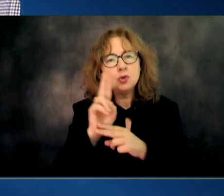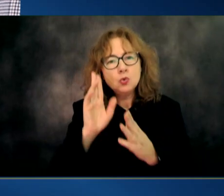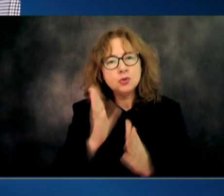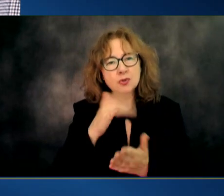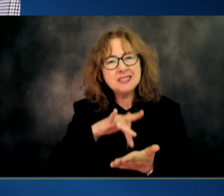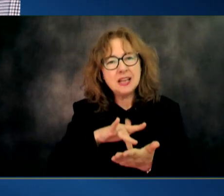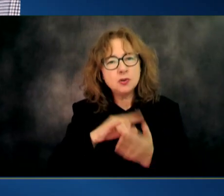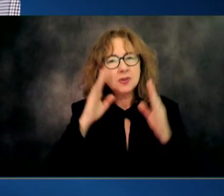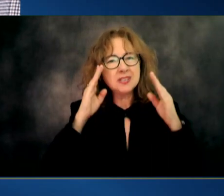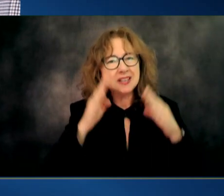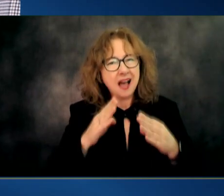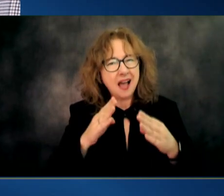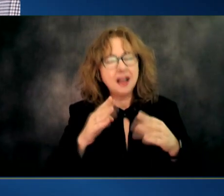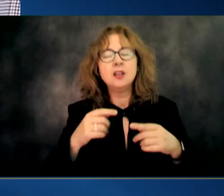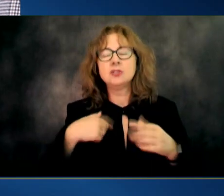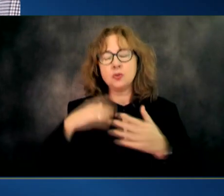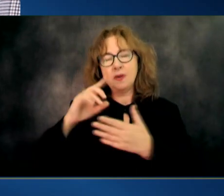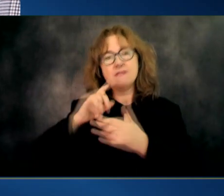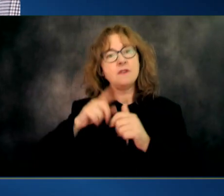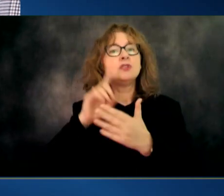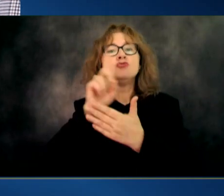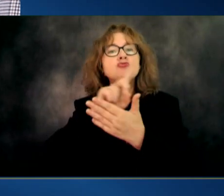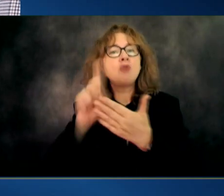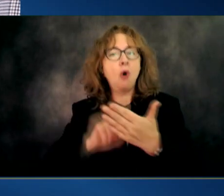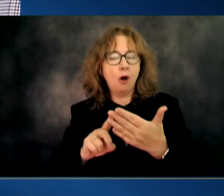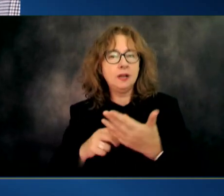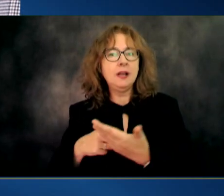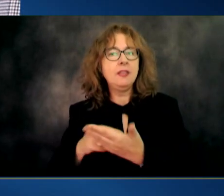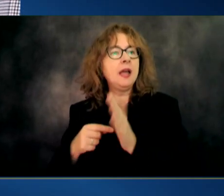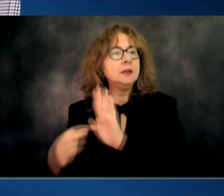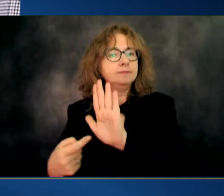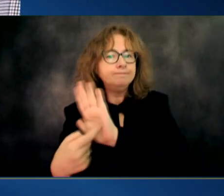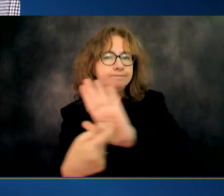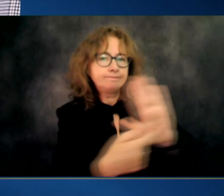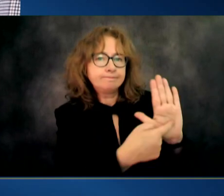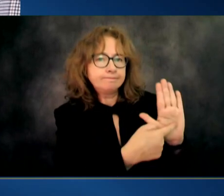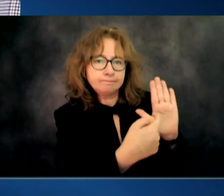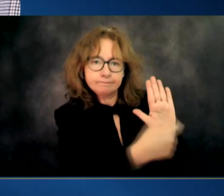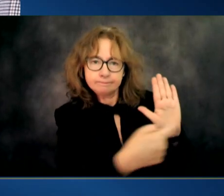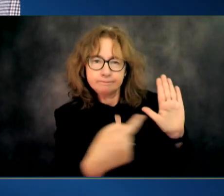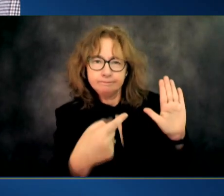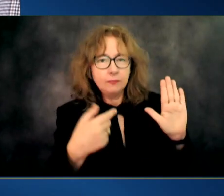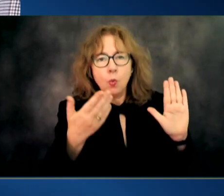paper at first. And we asked the group multiple times like, what data is important to you? What